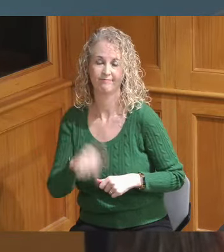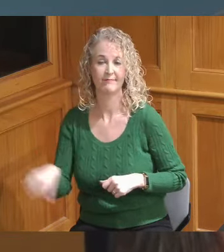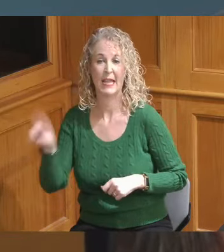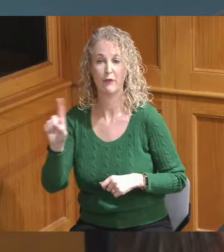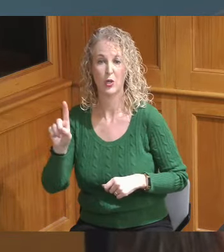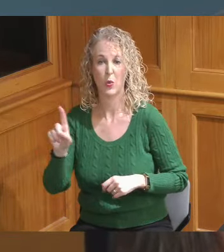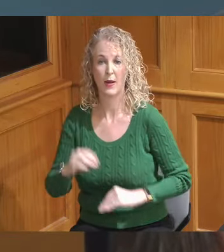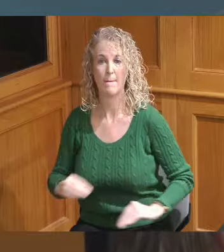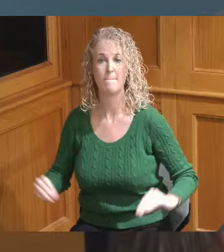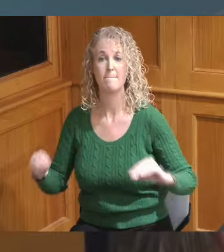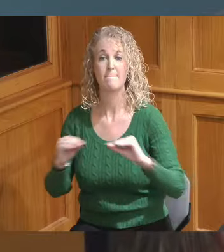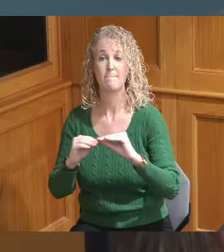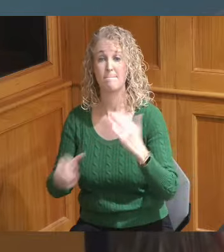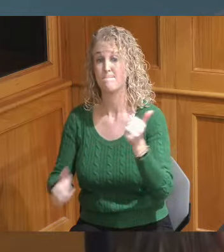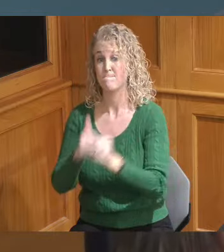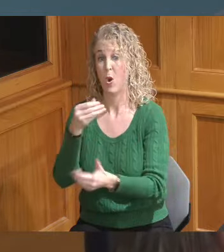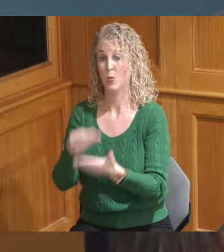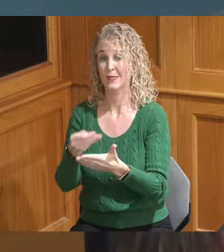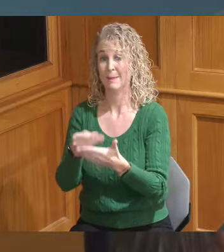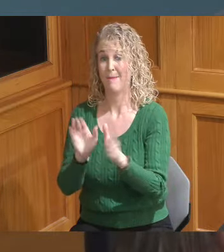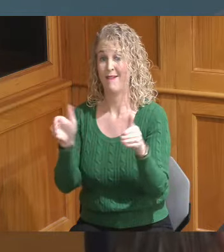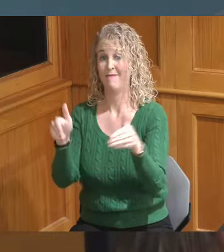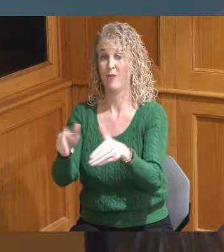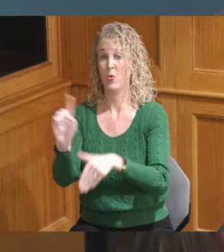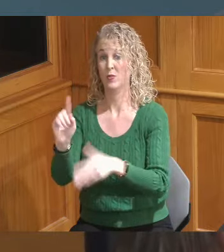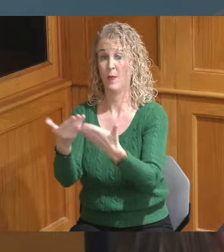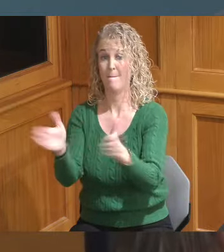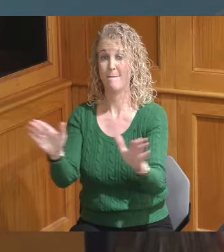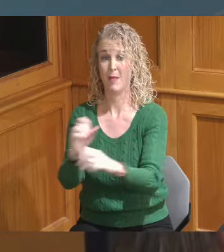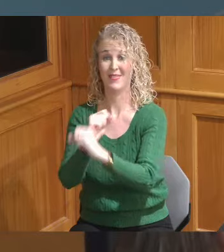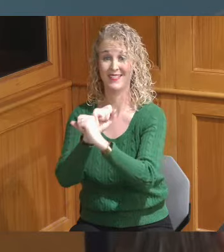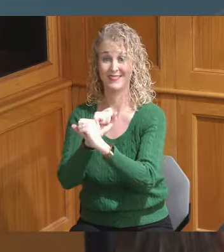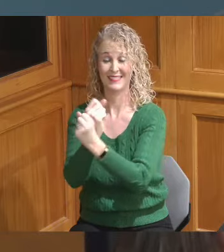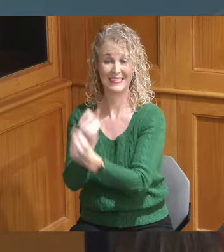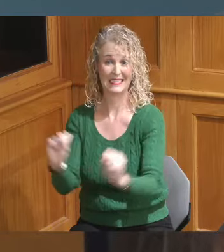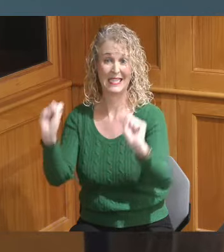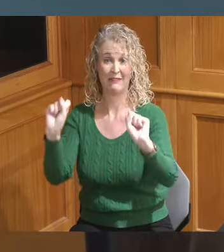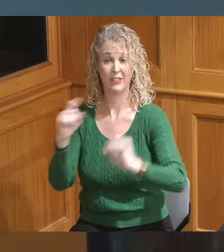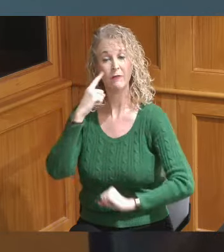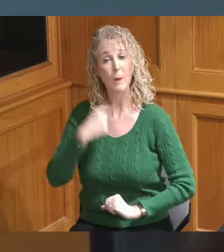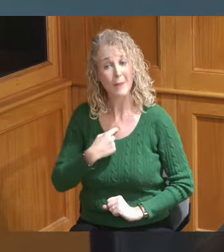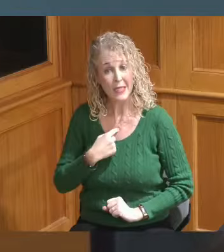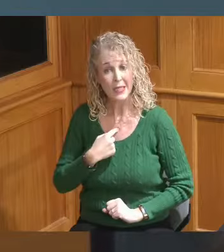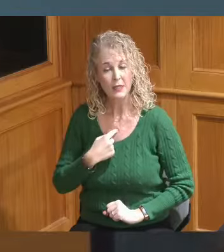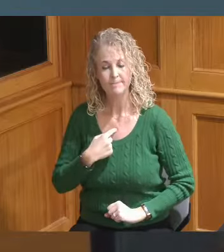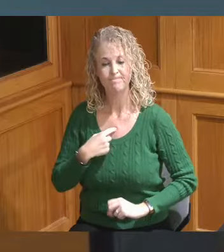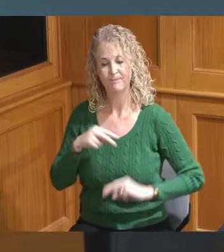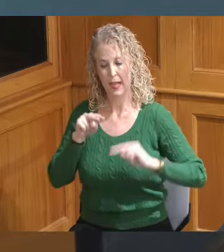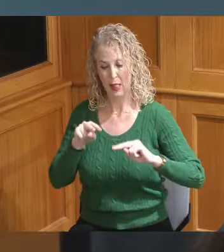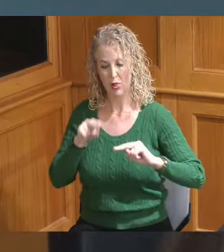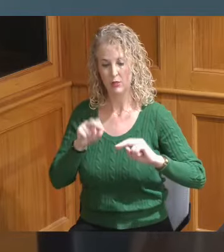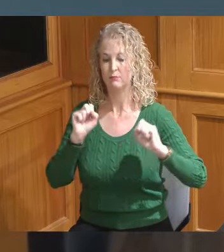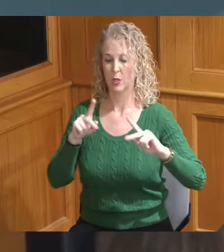with me. But some of the essential items for me on the budget were were of course public safety,